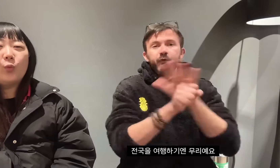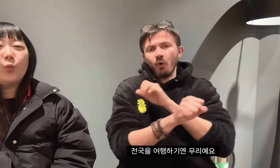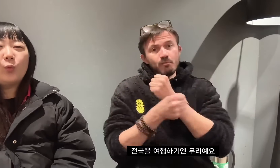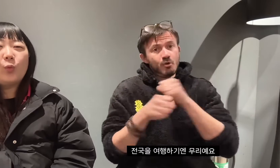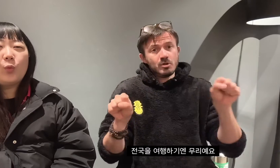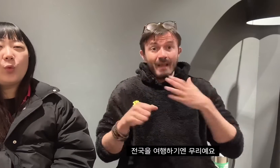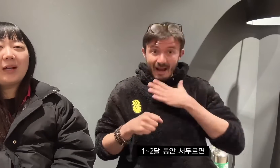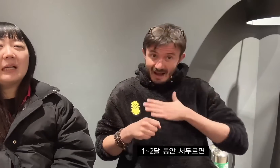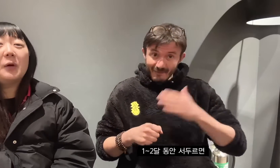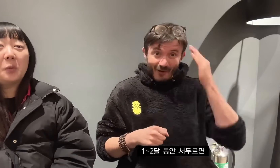but it's impossible to travel all over the country.